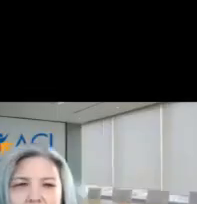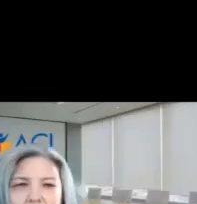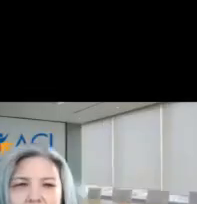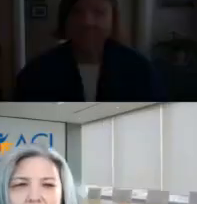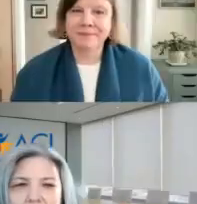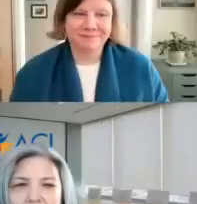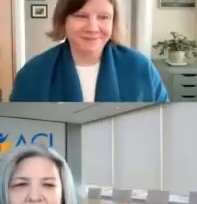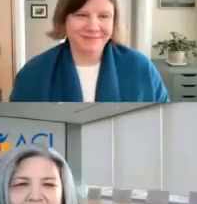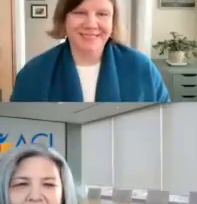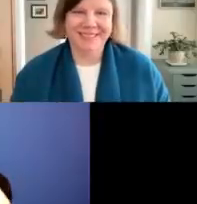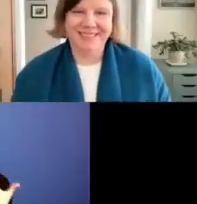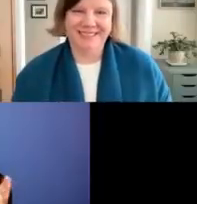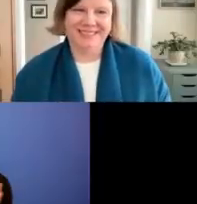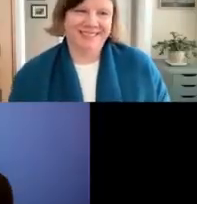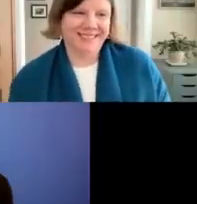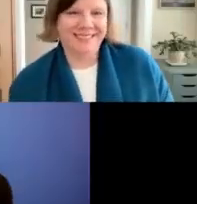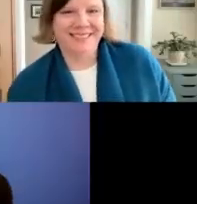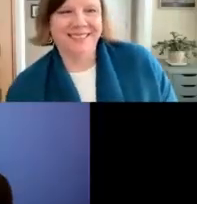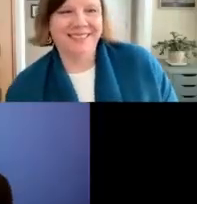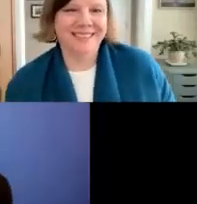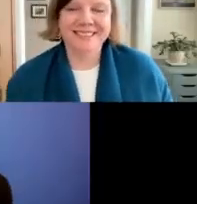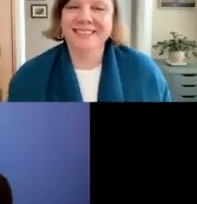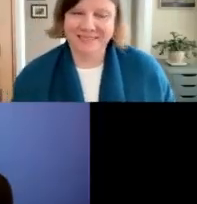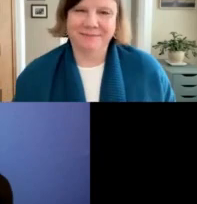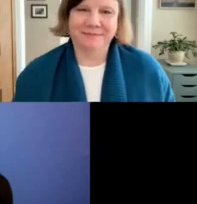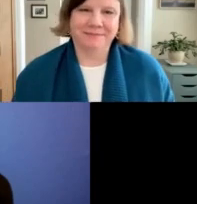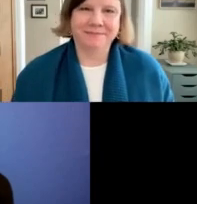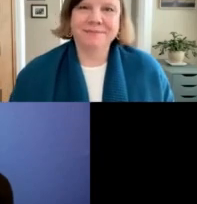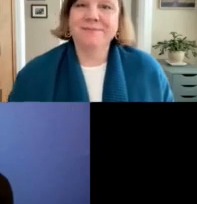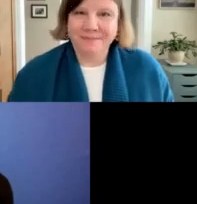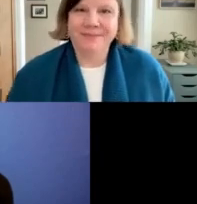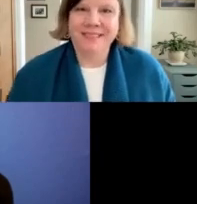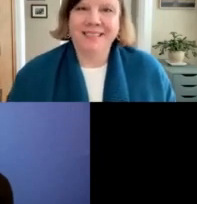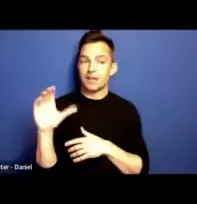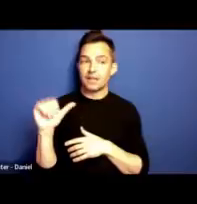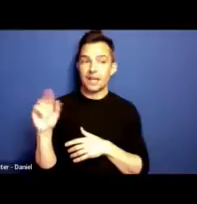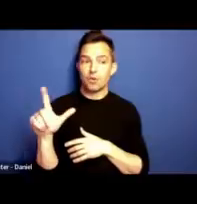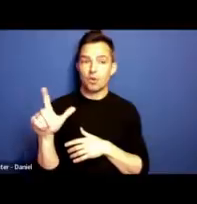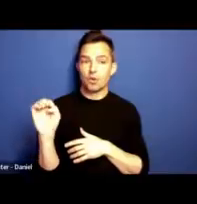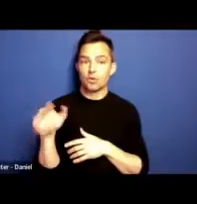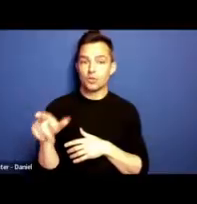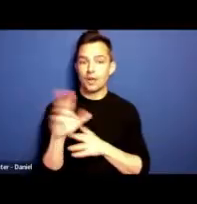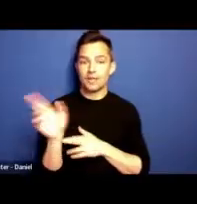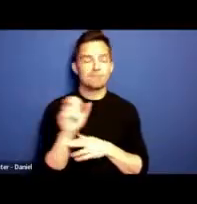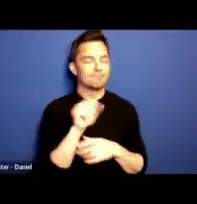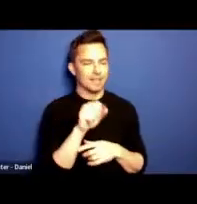Elizabeth Leef: I'm done. Thank you, Cliff. Carole, are you ready? Carole Starr: Yes. Hi,